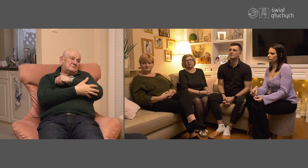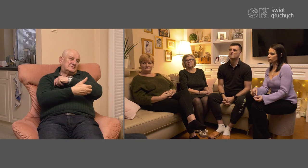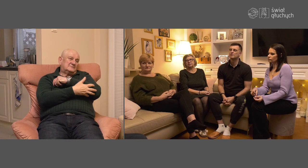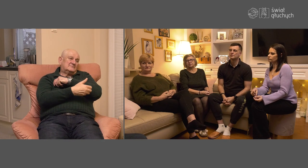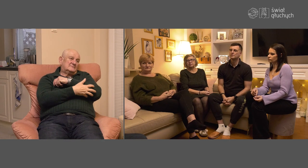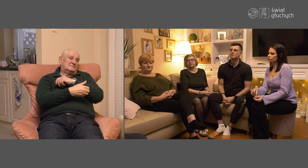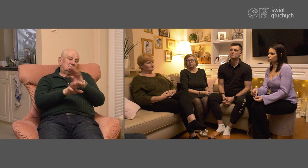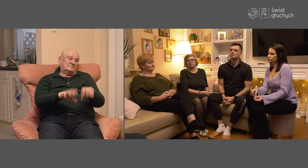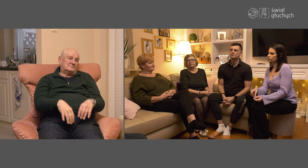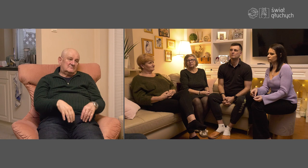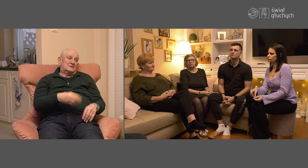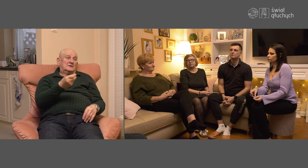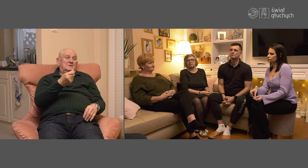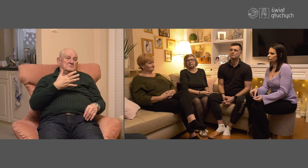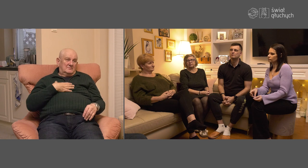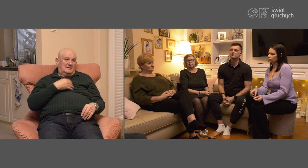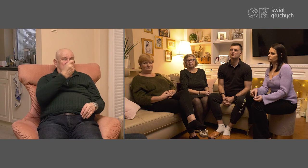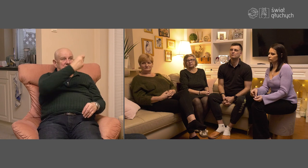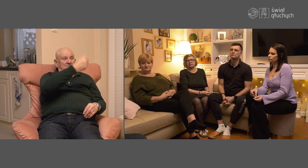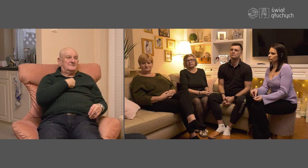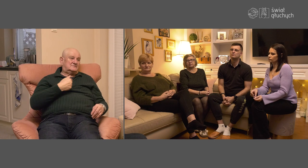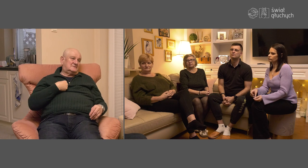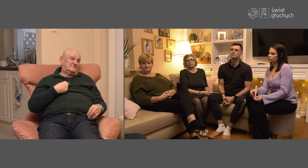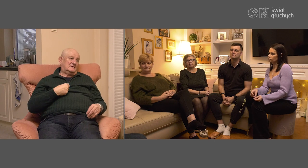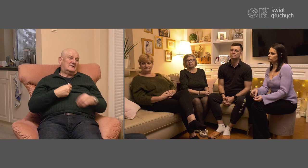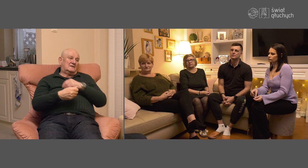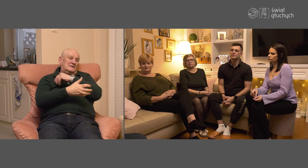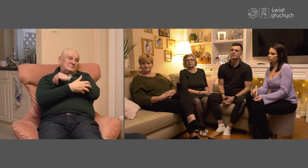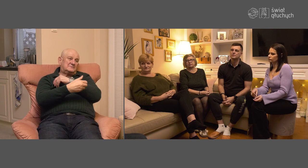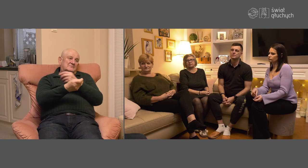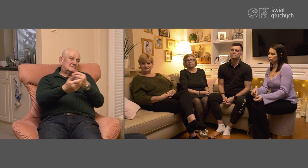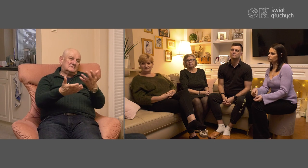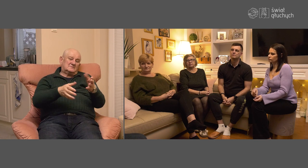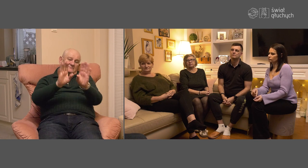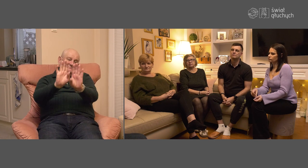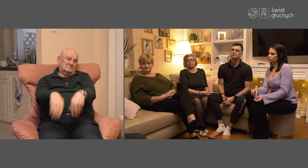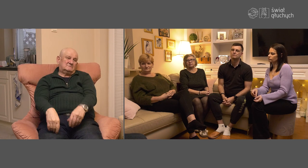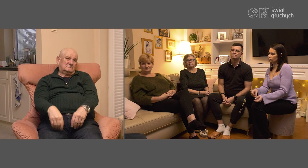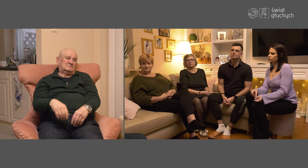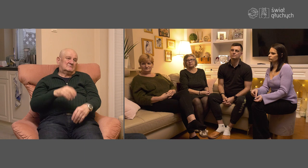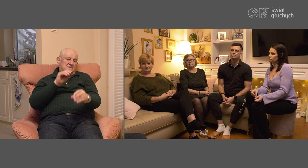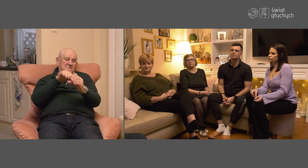[Tadeusz]: Simple, who has money to send a child to Warsaw, he sends. Who is poor, learns locally,